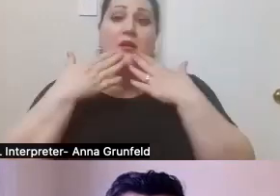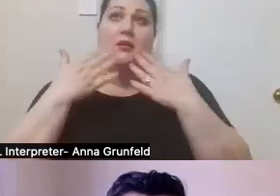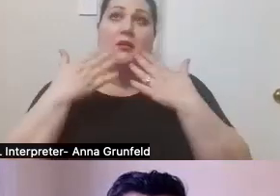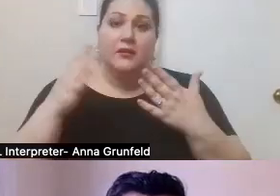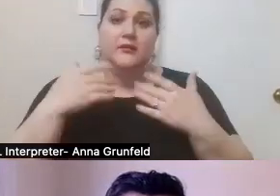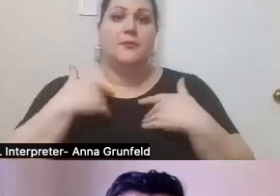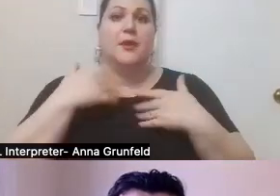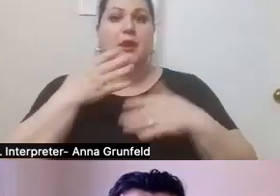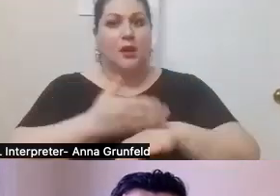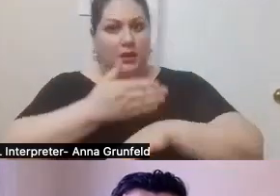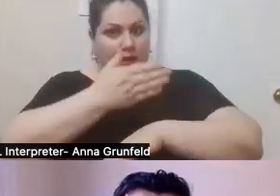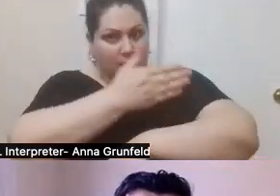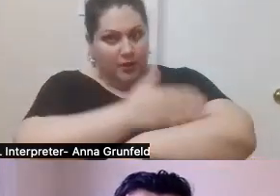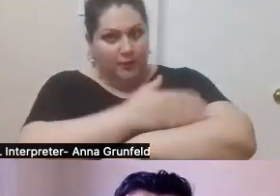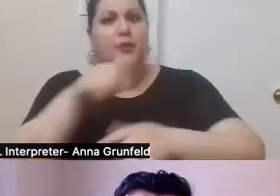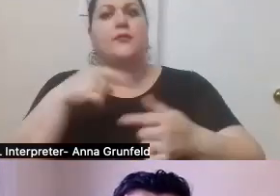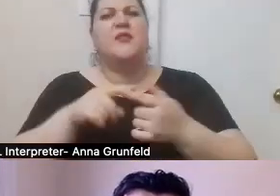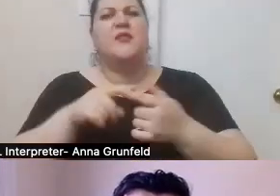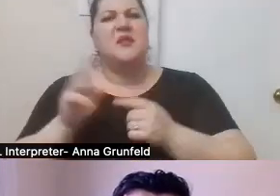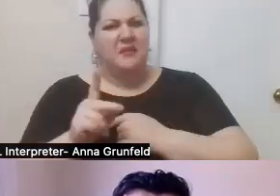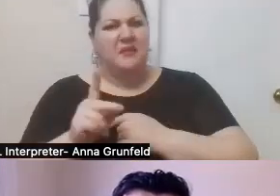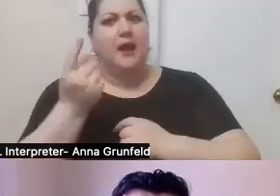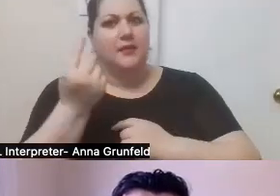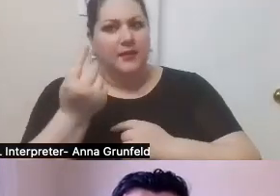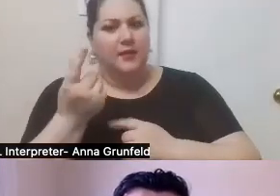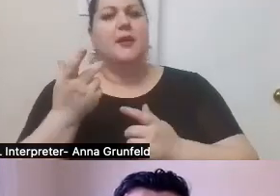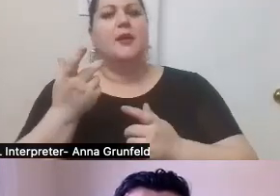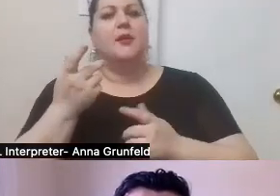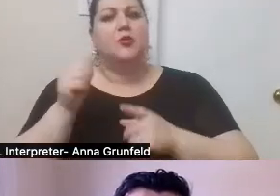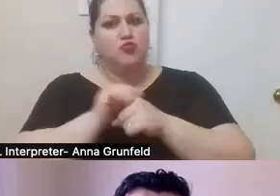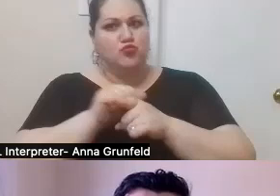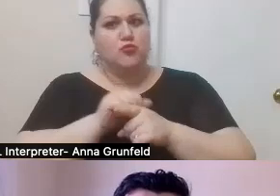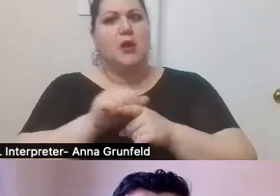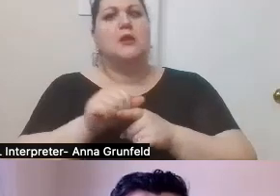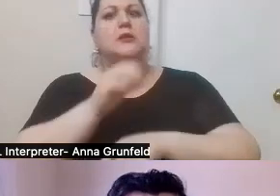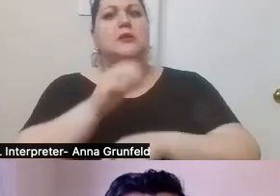clinical work activities and doing a lot of symptom management strategies.